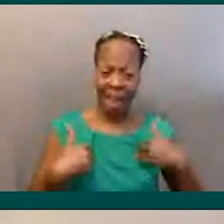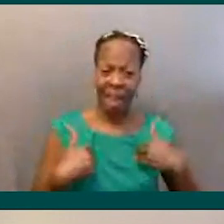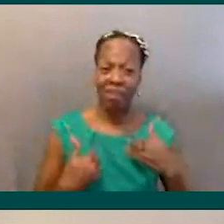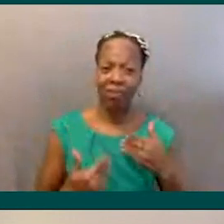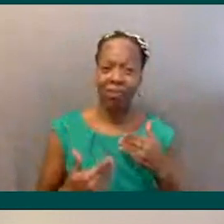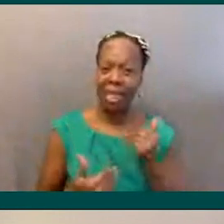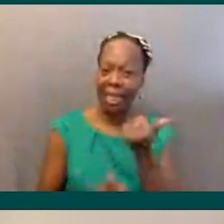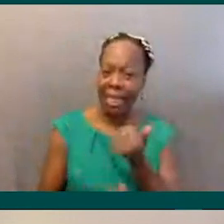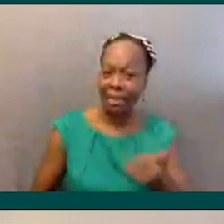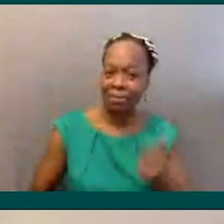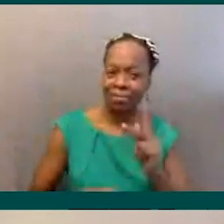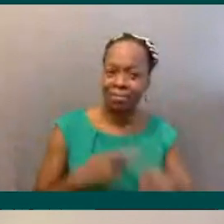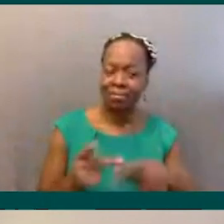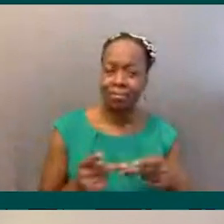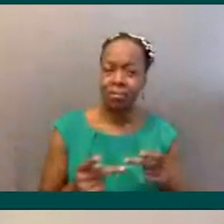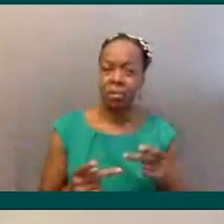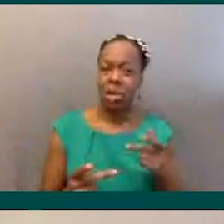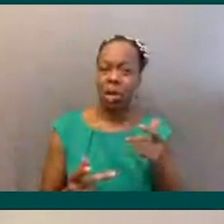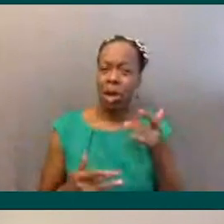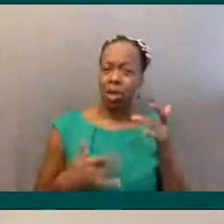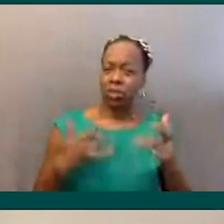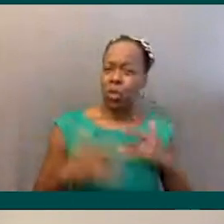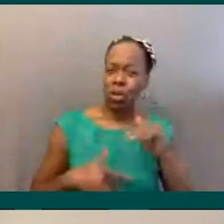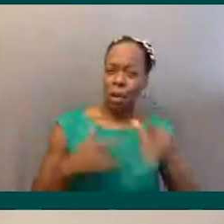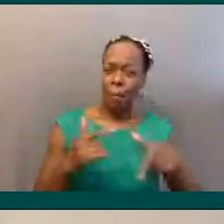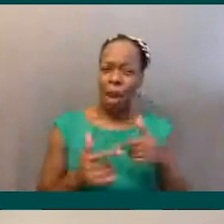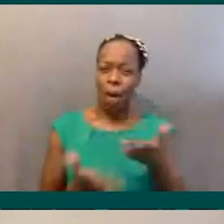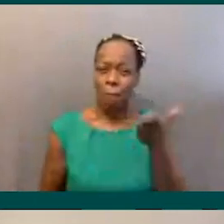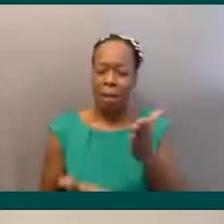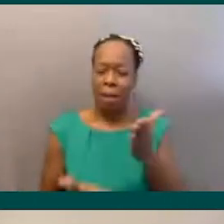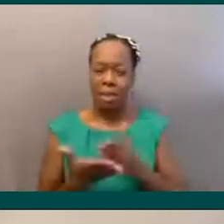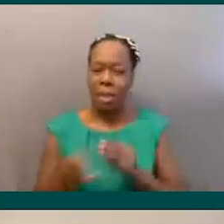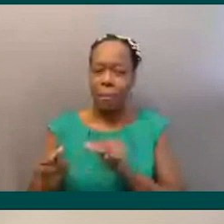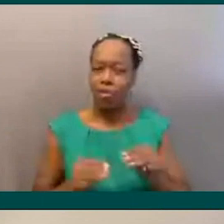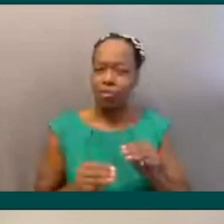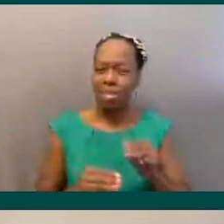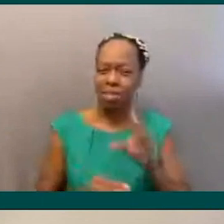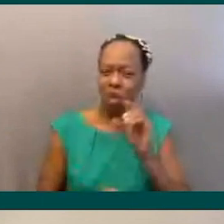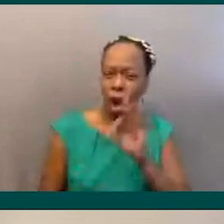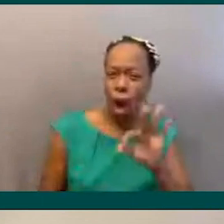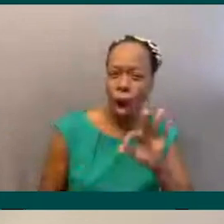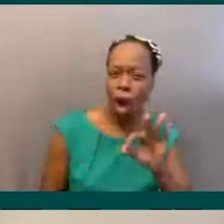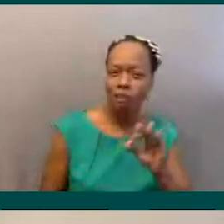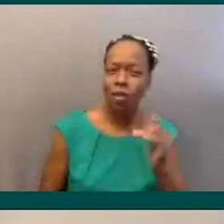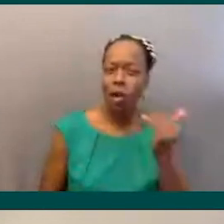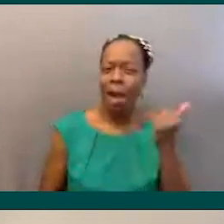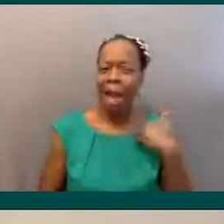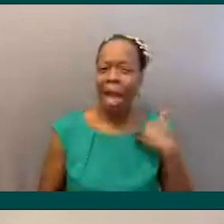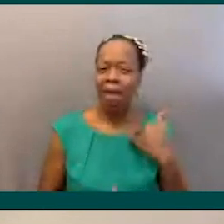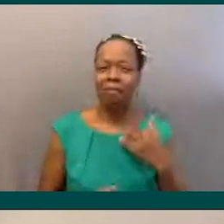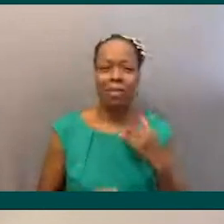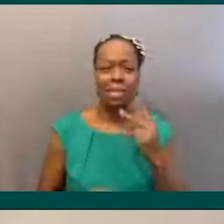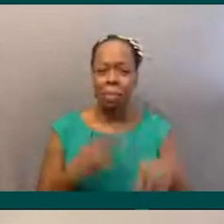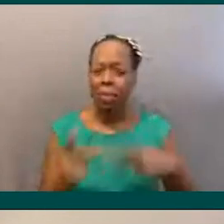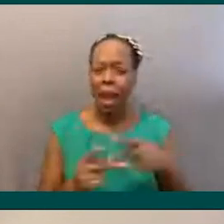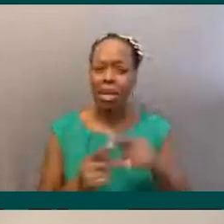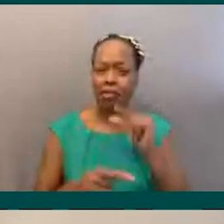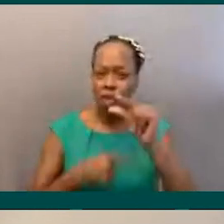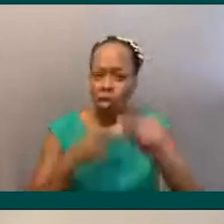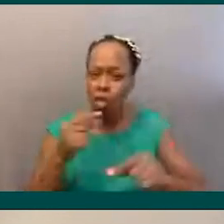about maybe some movements are off or there might be a global developmental delay, you wanna make sure to write down the information